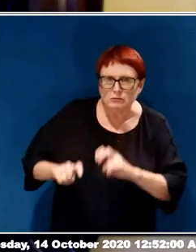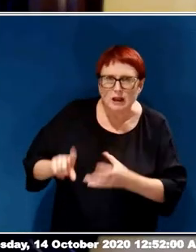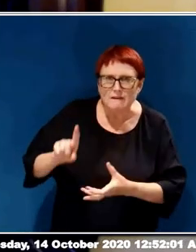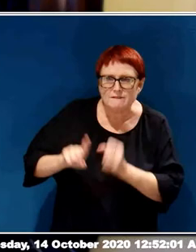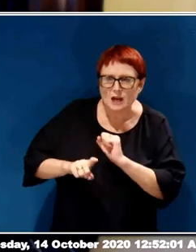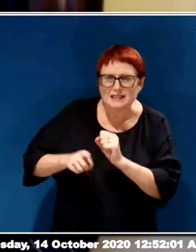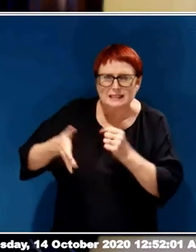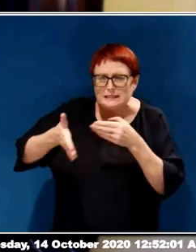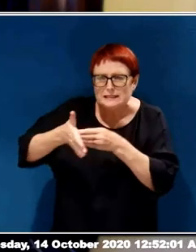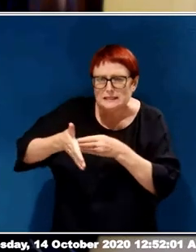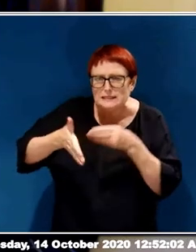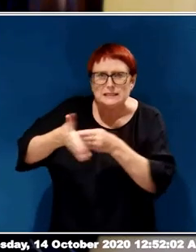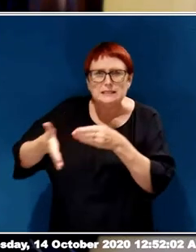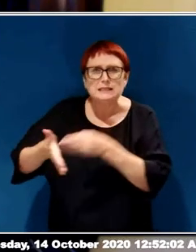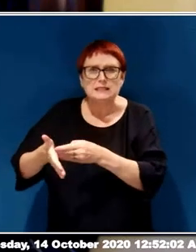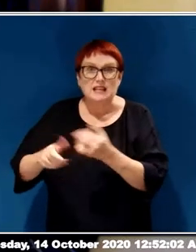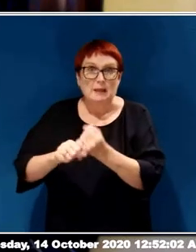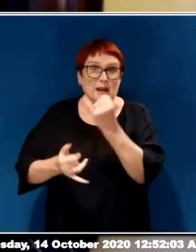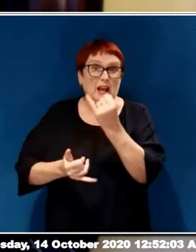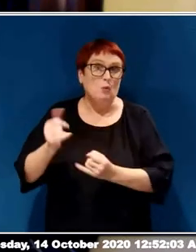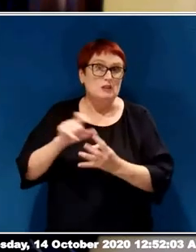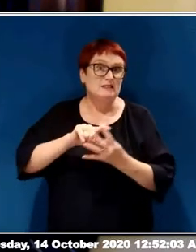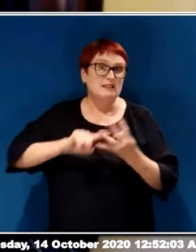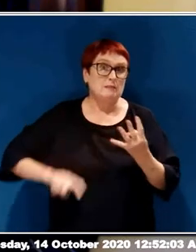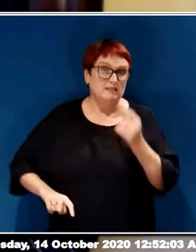But it also has a tendency to create funding gaps.